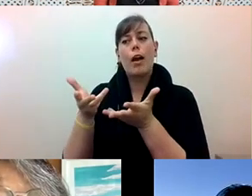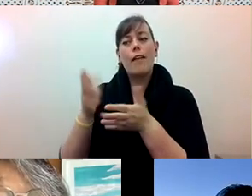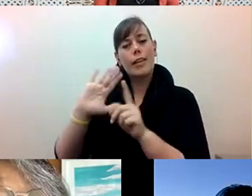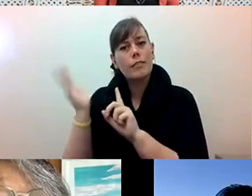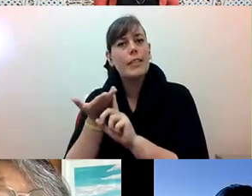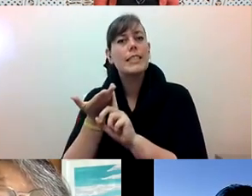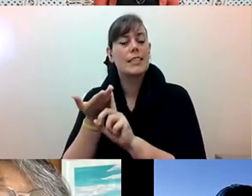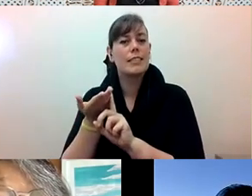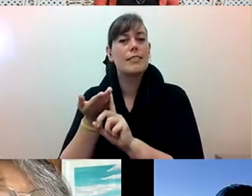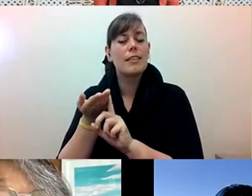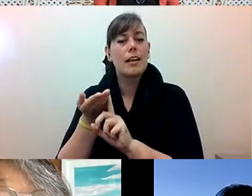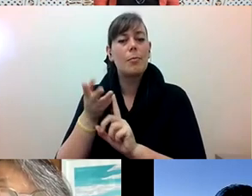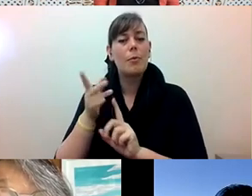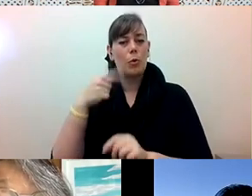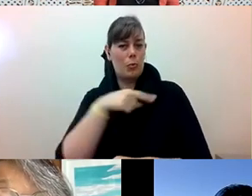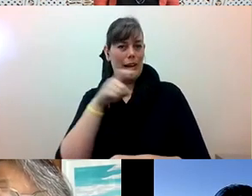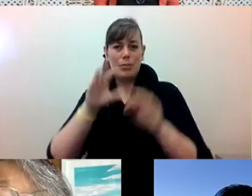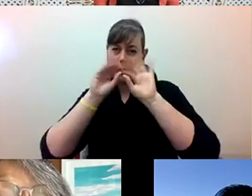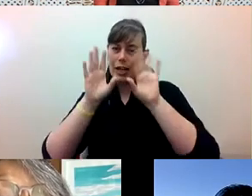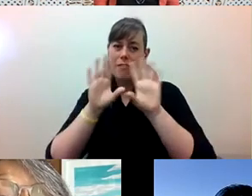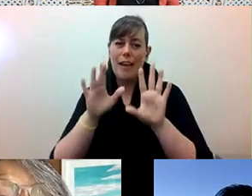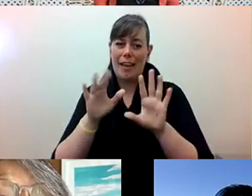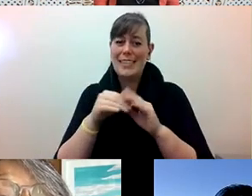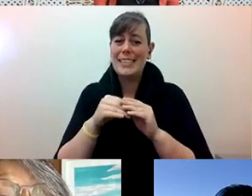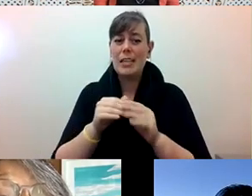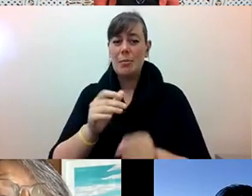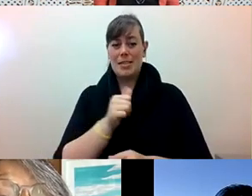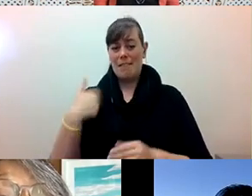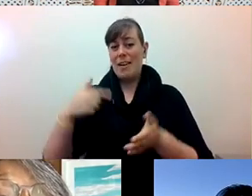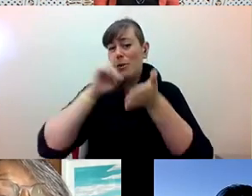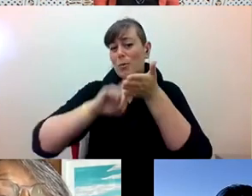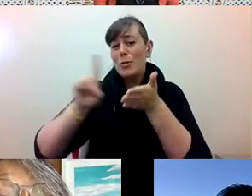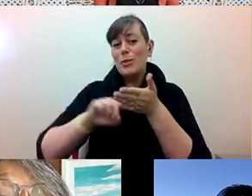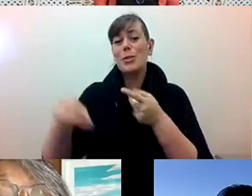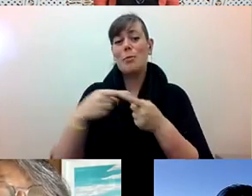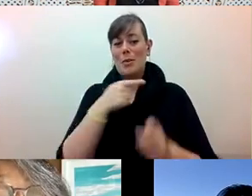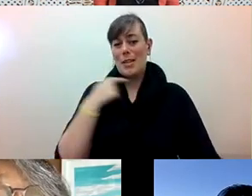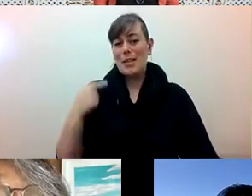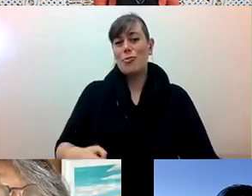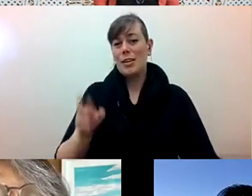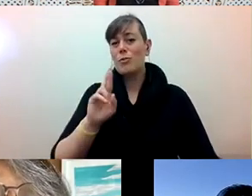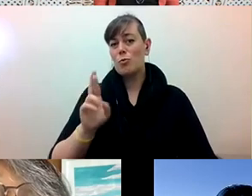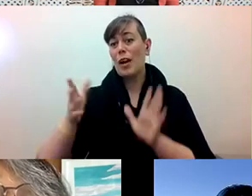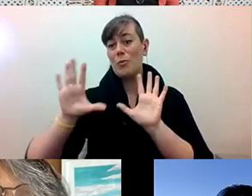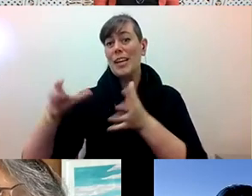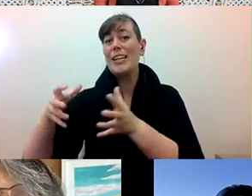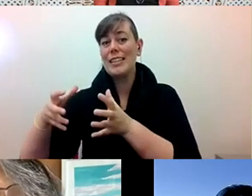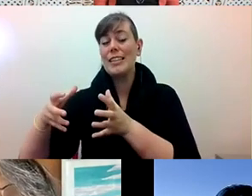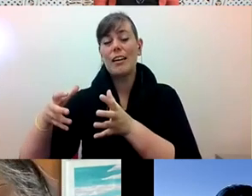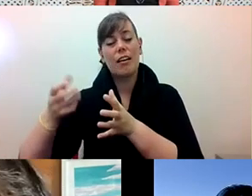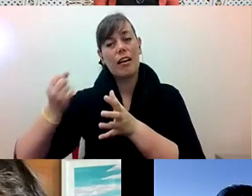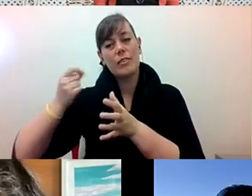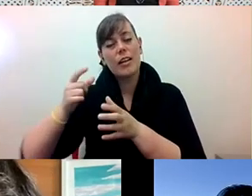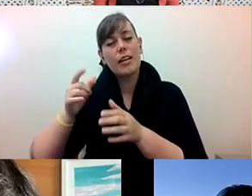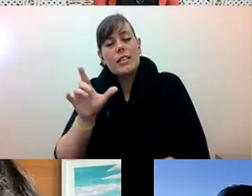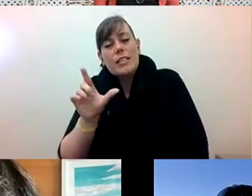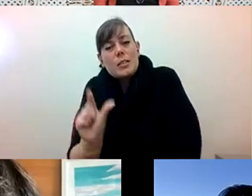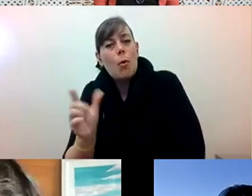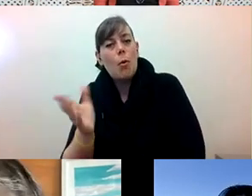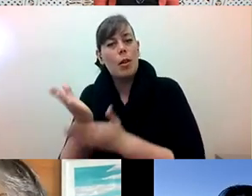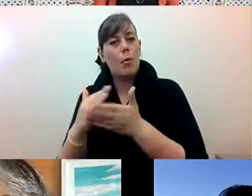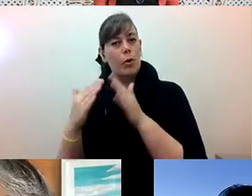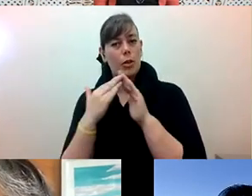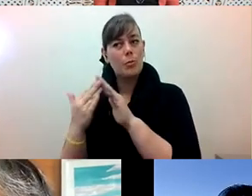Alex Tom he/him: But we need to distinguish, because, like I do research on the Chinese right wing and I'm very clear to say it's a very small part of the Community that is like actually right wing.